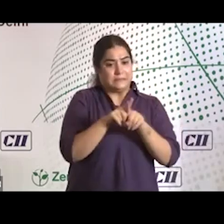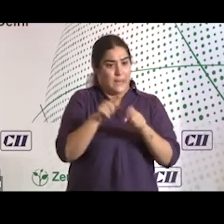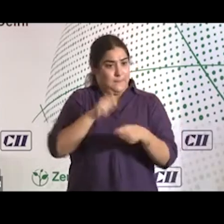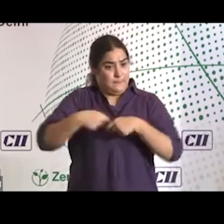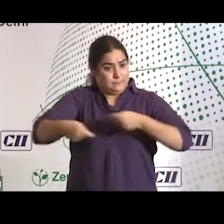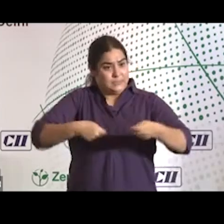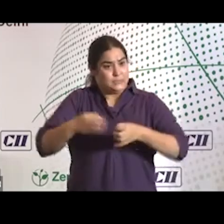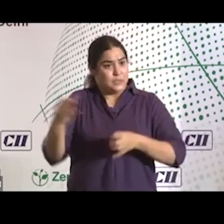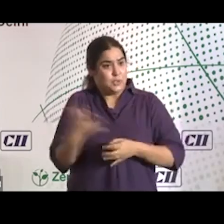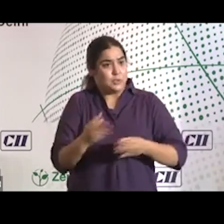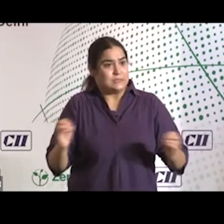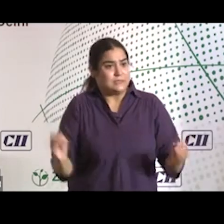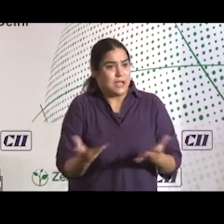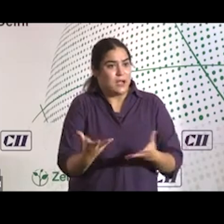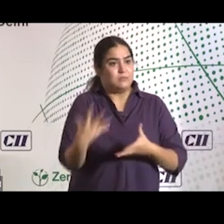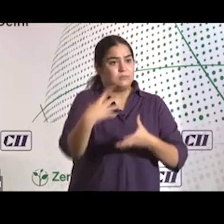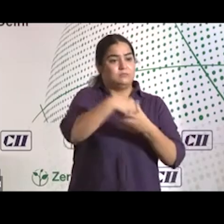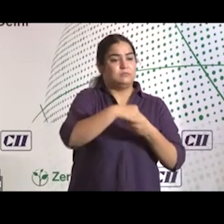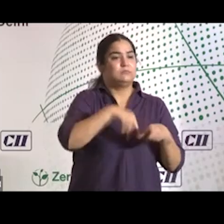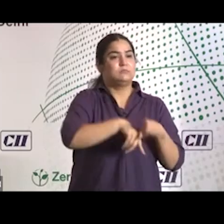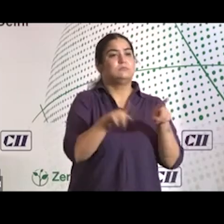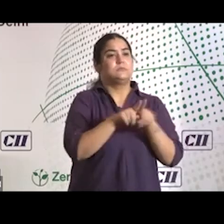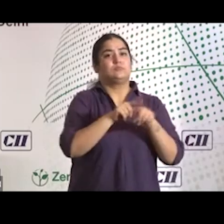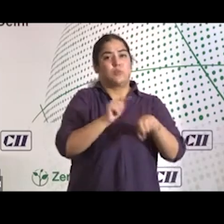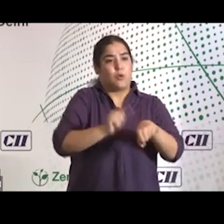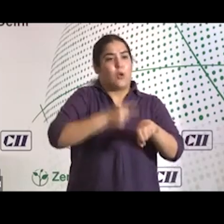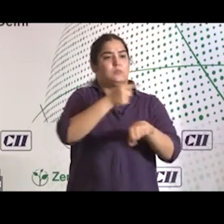to give them the opportunity to scale